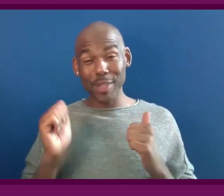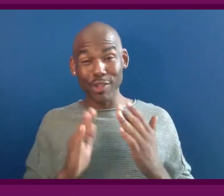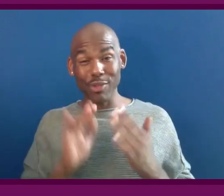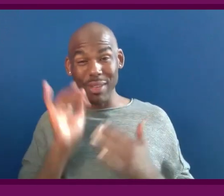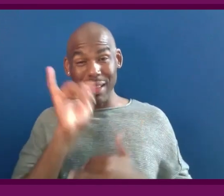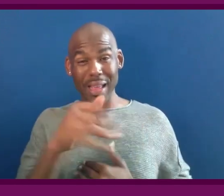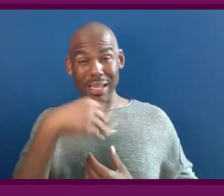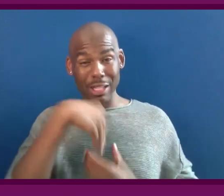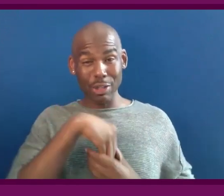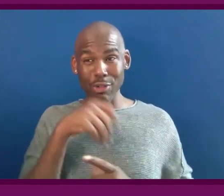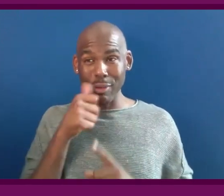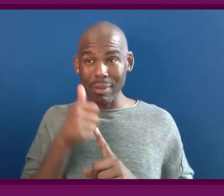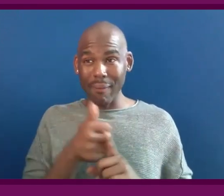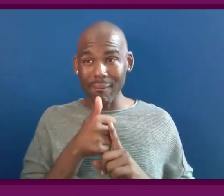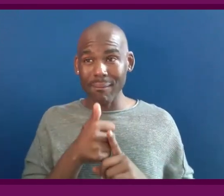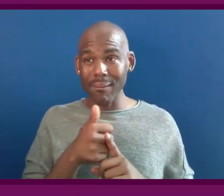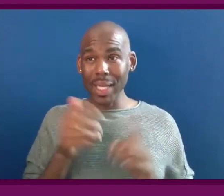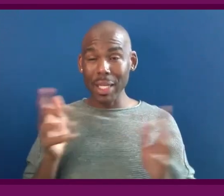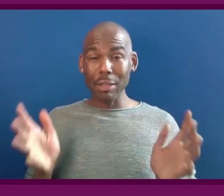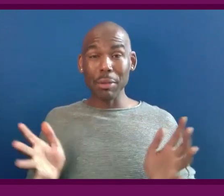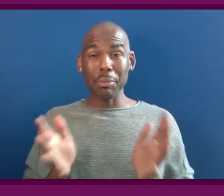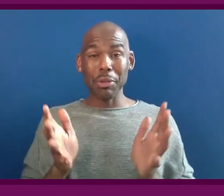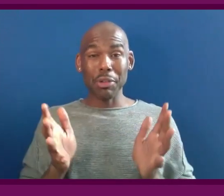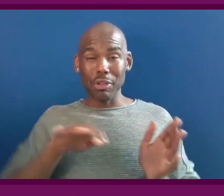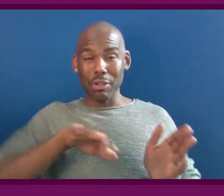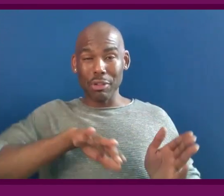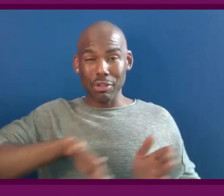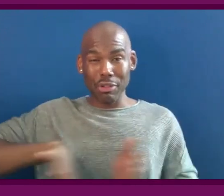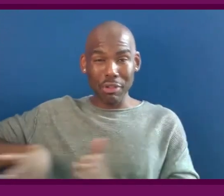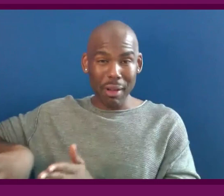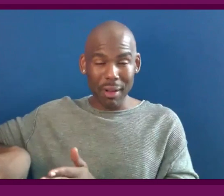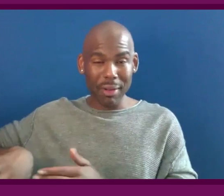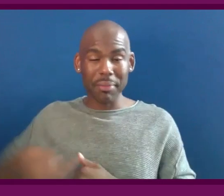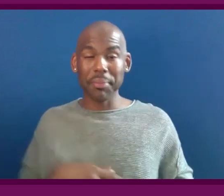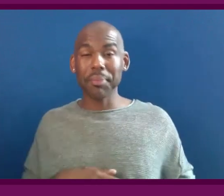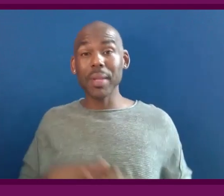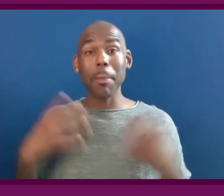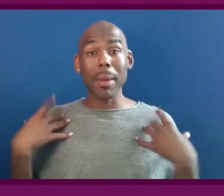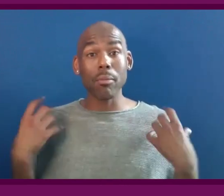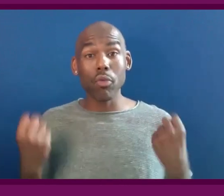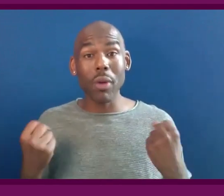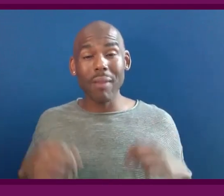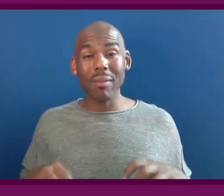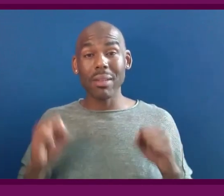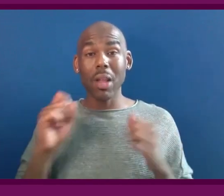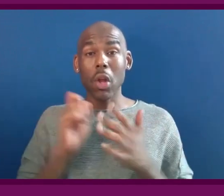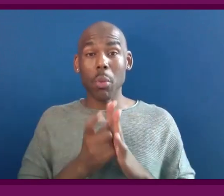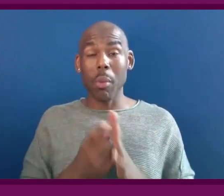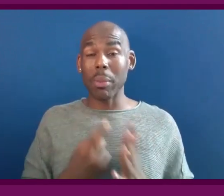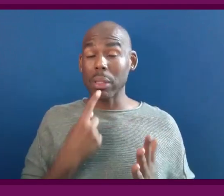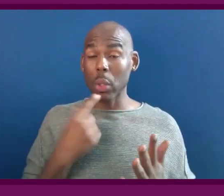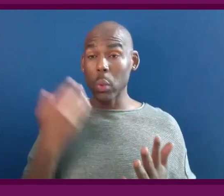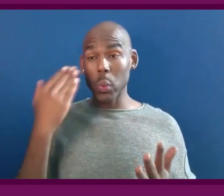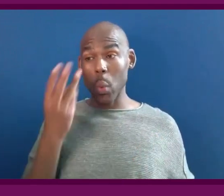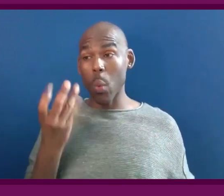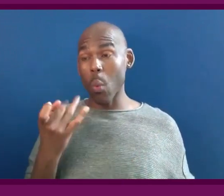Address those within yourselves, push them to the side, be brave and take a moment to say, "You know what?